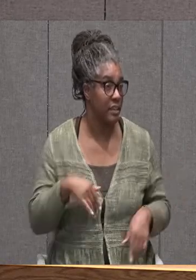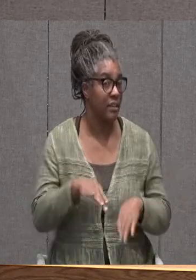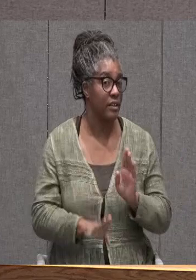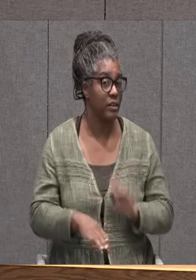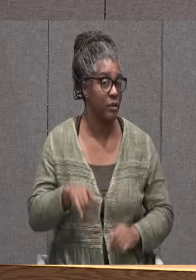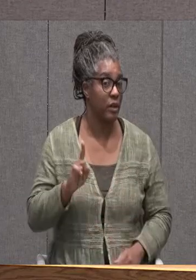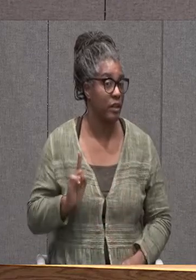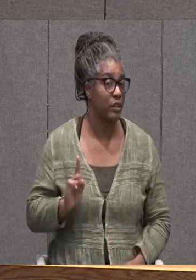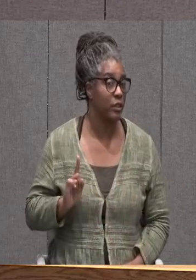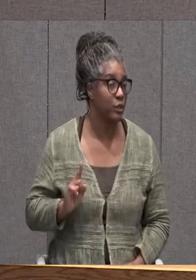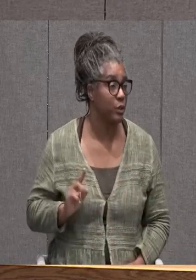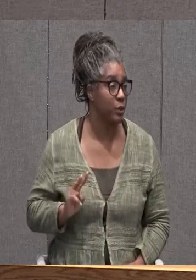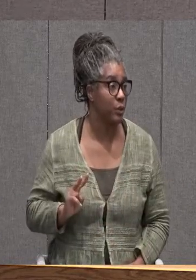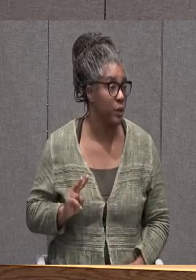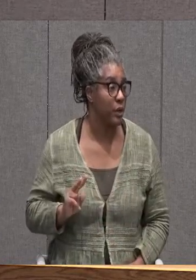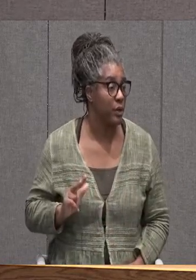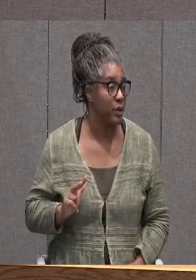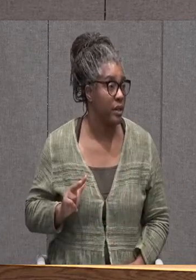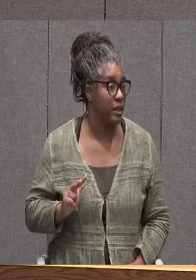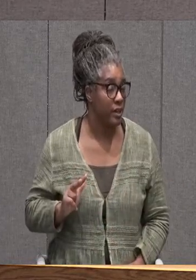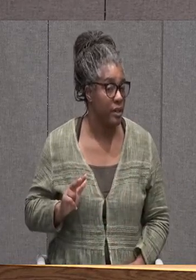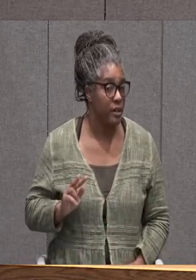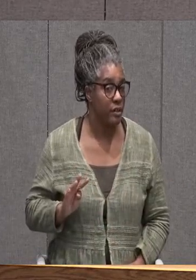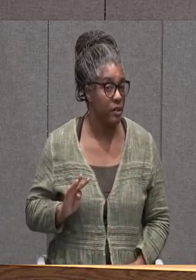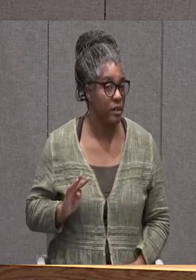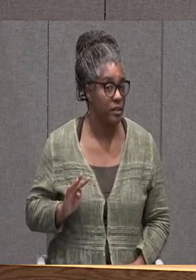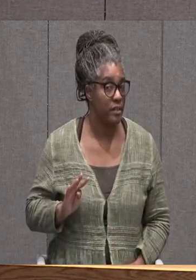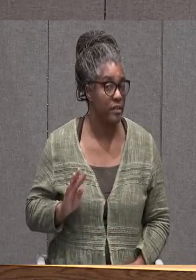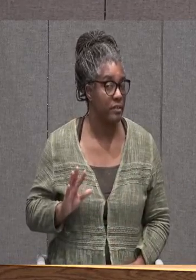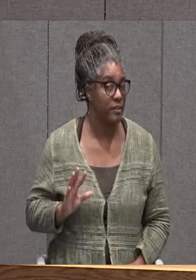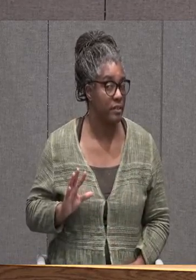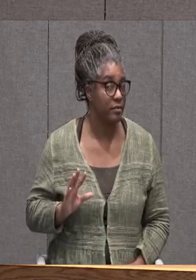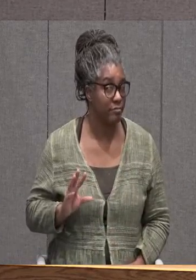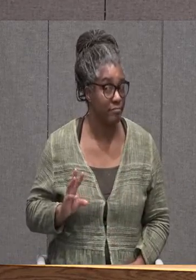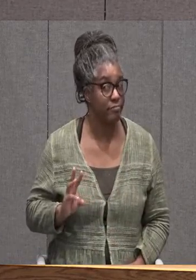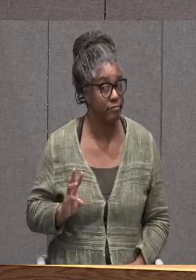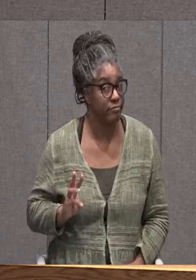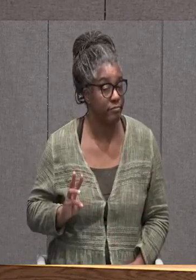one, two, three, four, five, six, seven, eight.